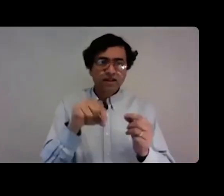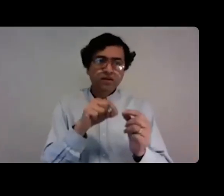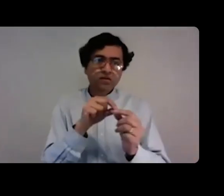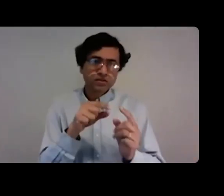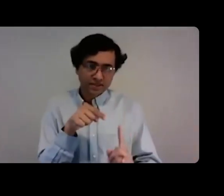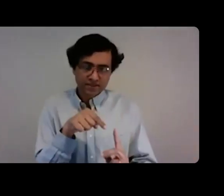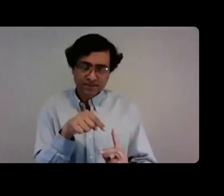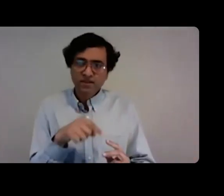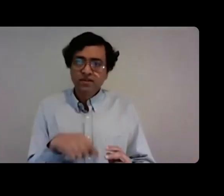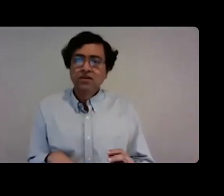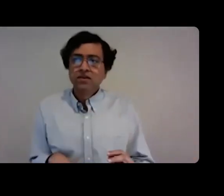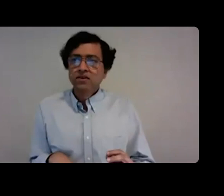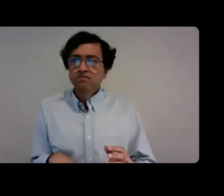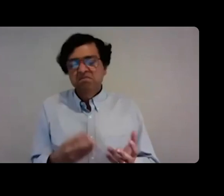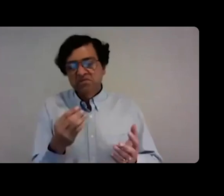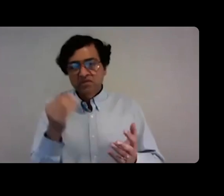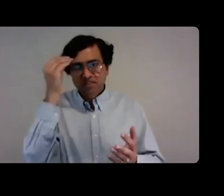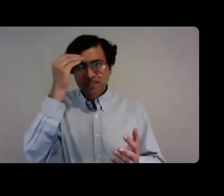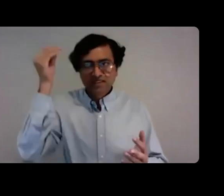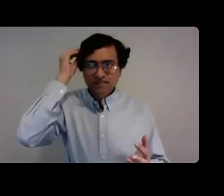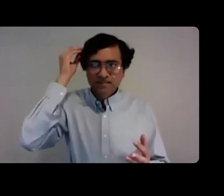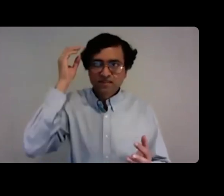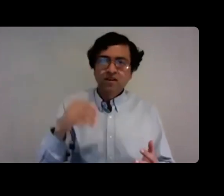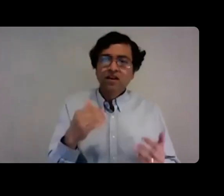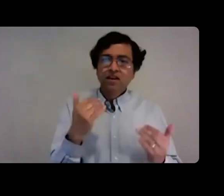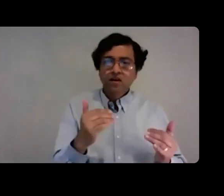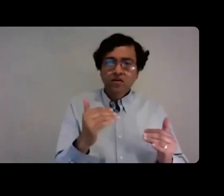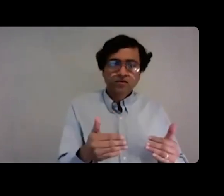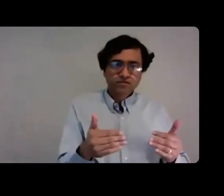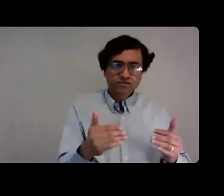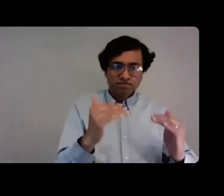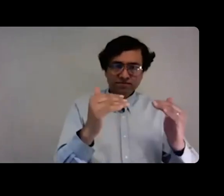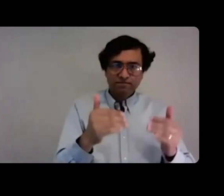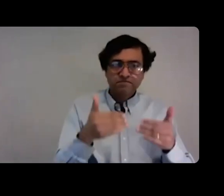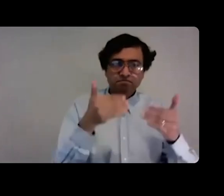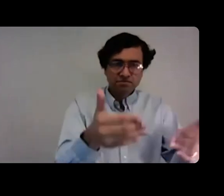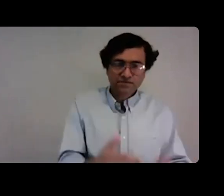the confidence has to do with both the language and the content that they are